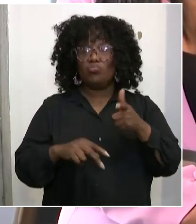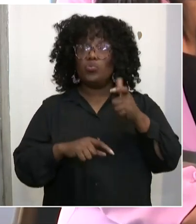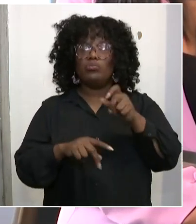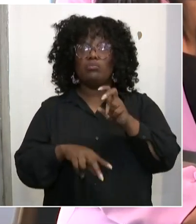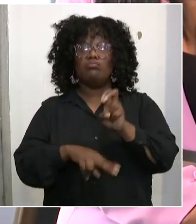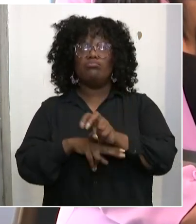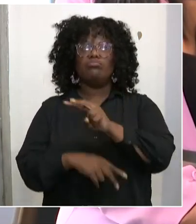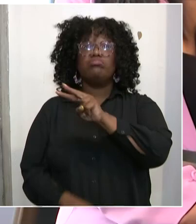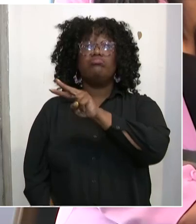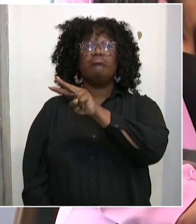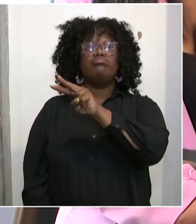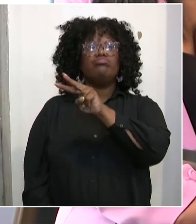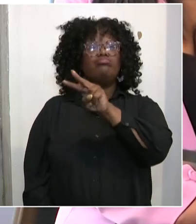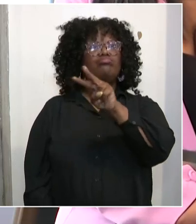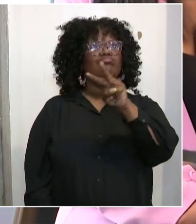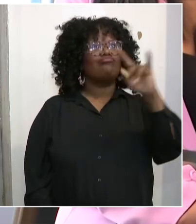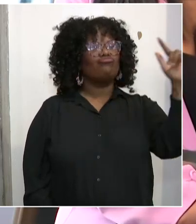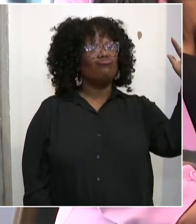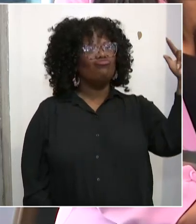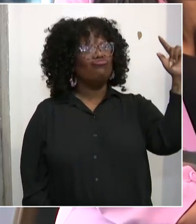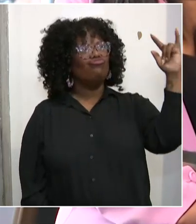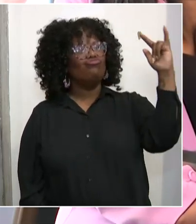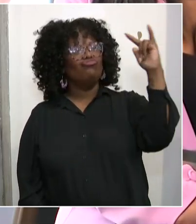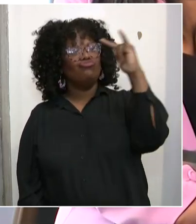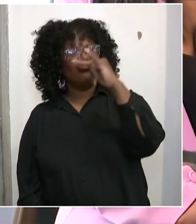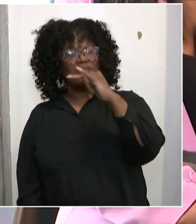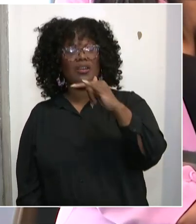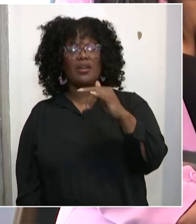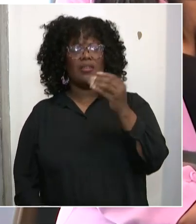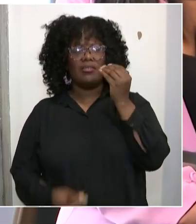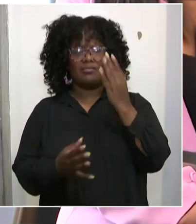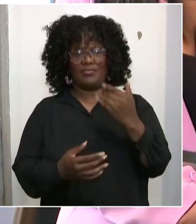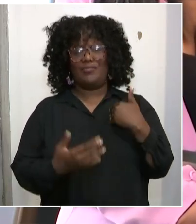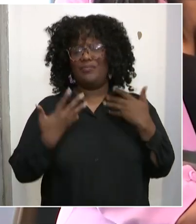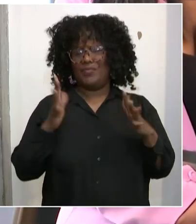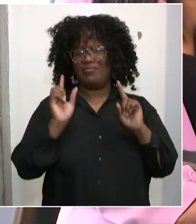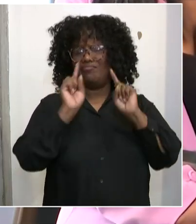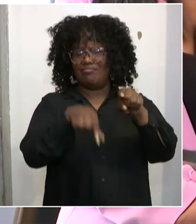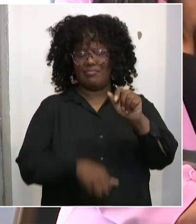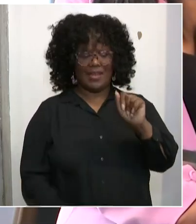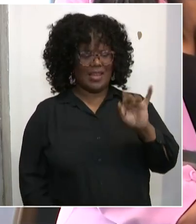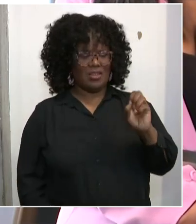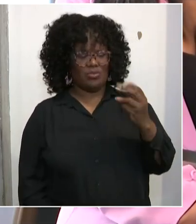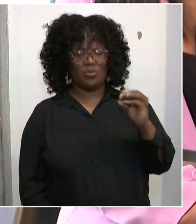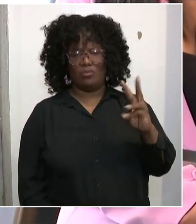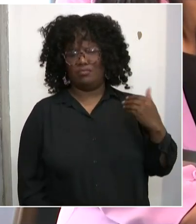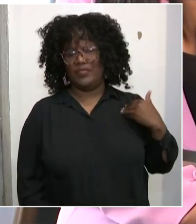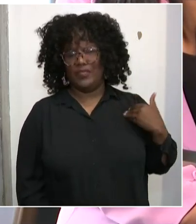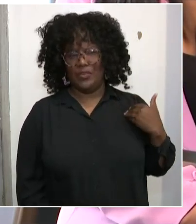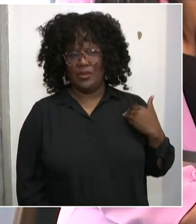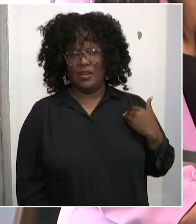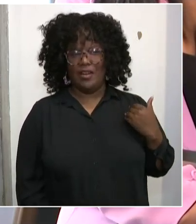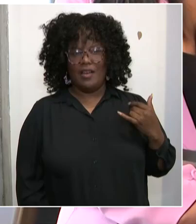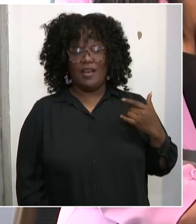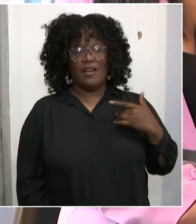I've seen it at air shows that I've been to and I would expect. Um, that we would see something, uh, similar, uh,